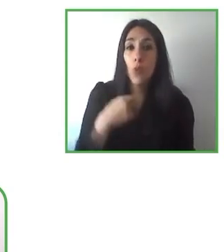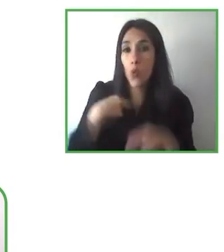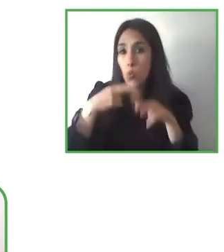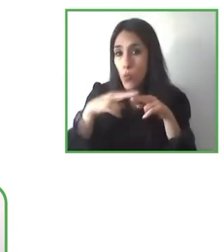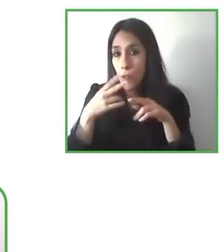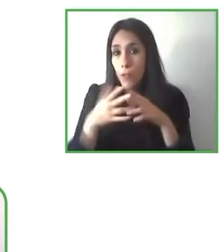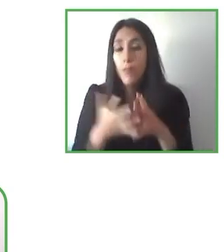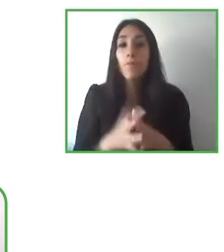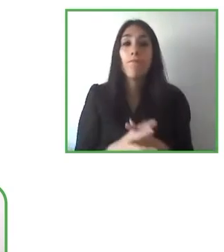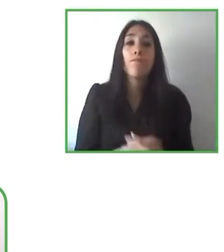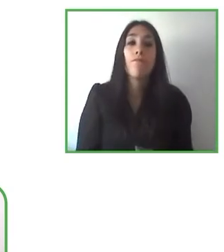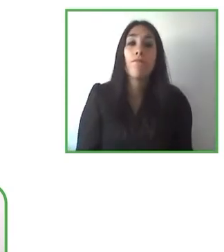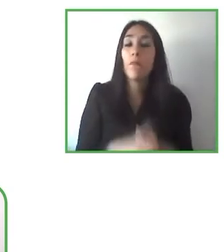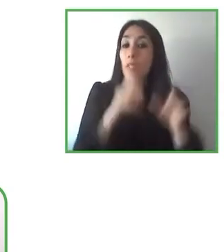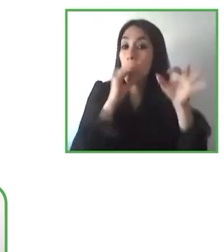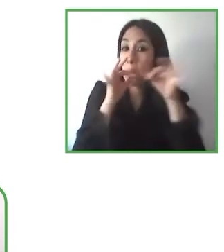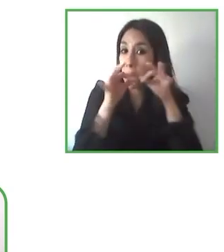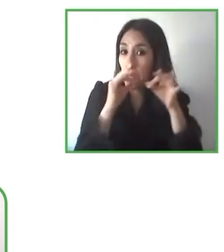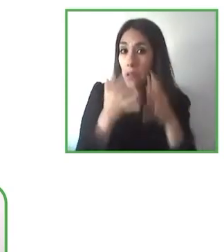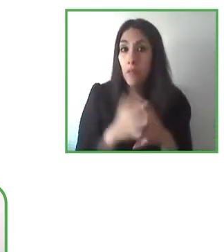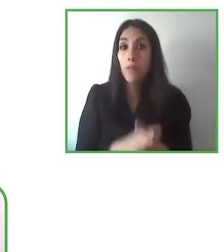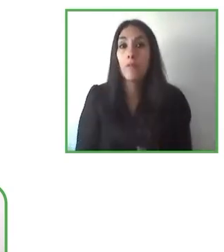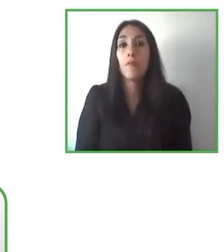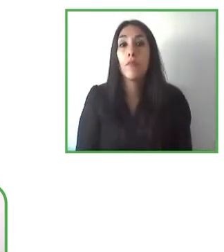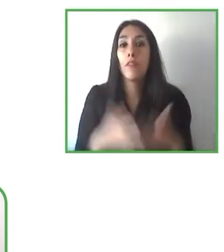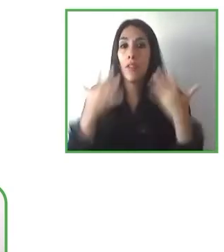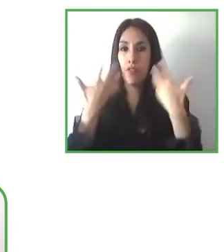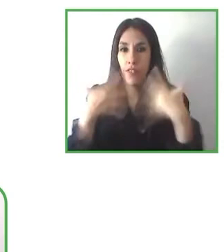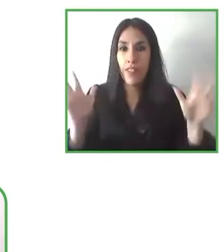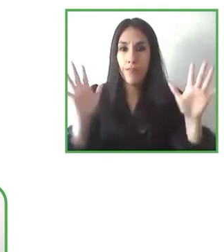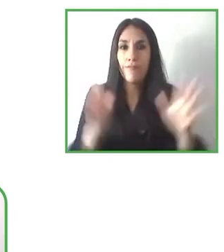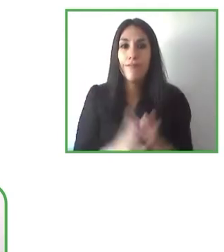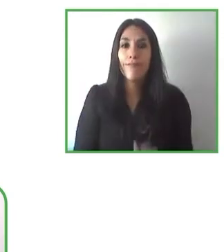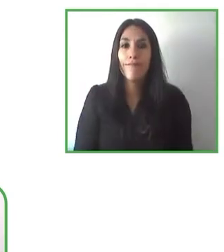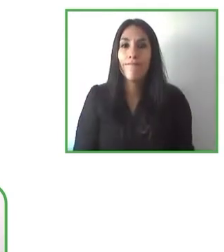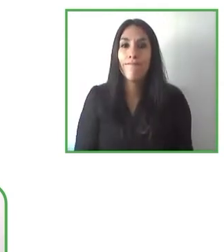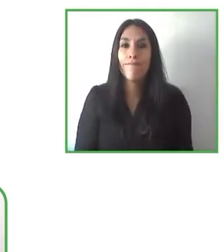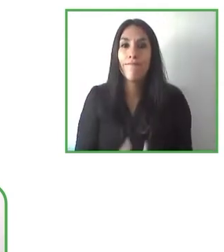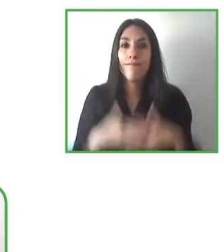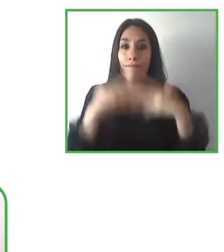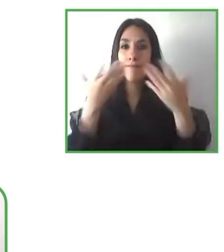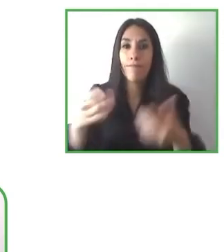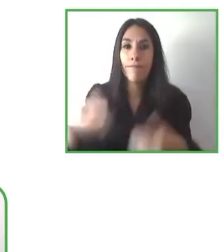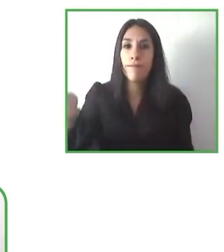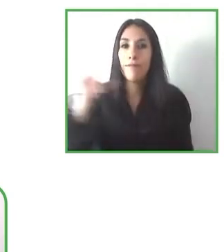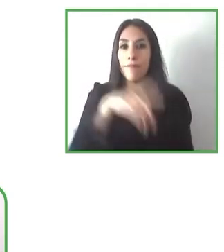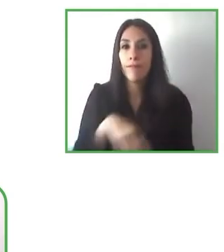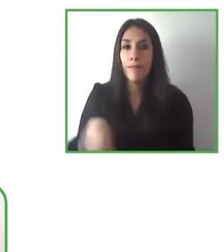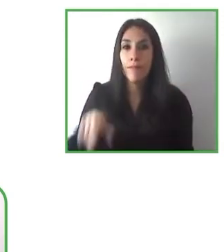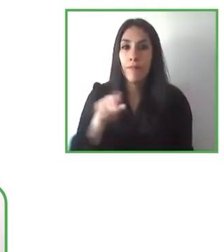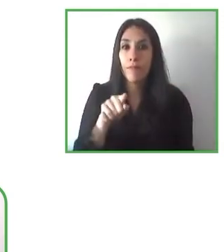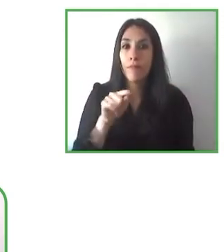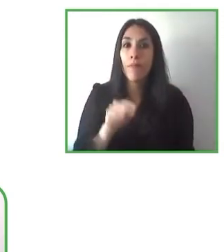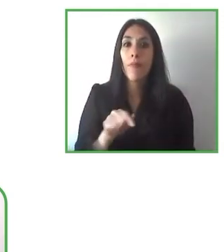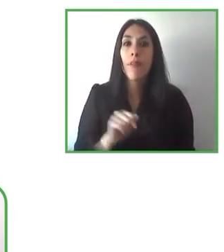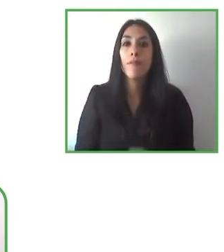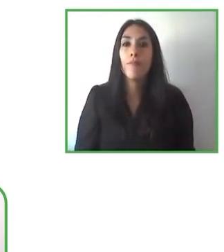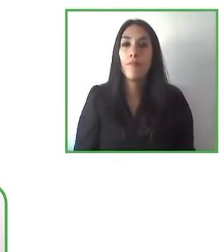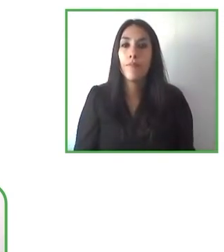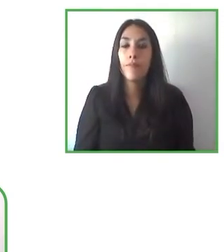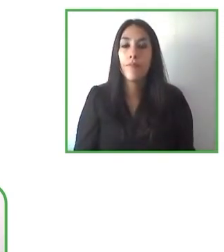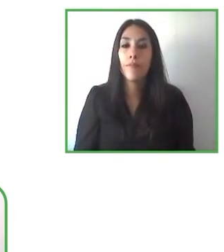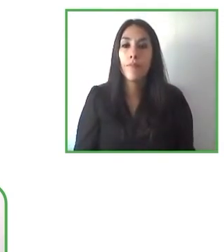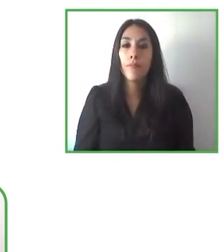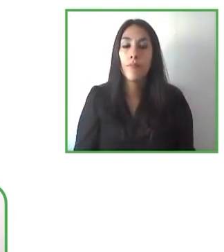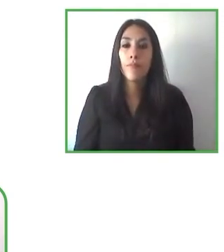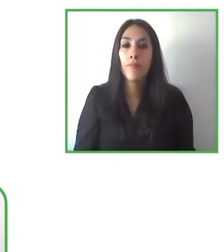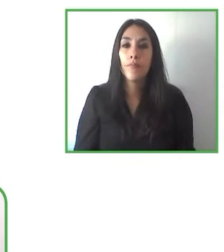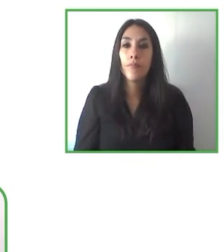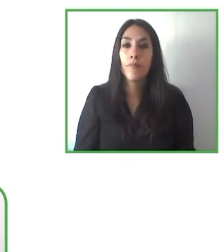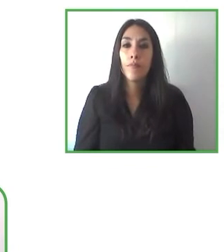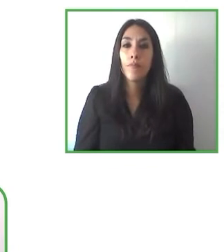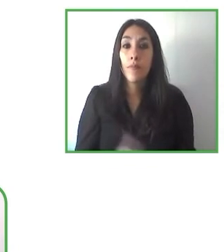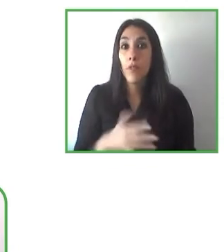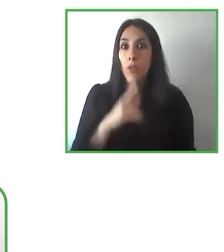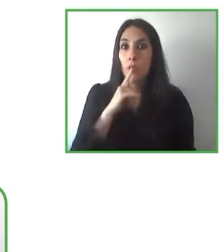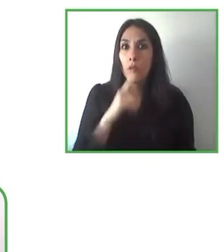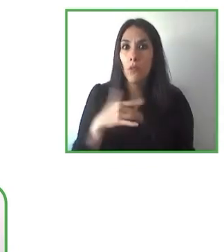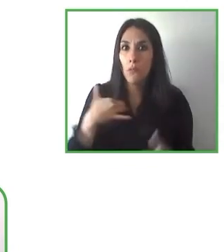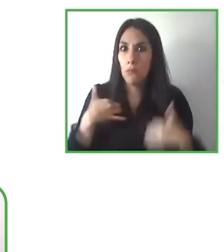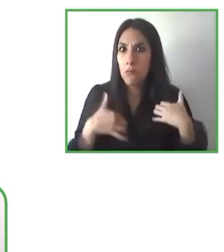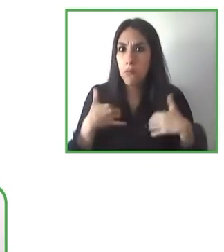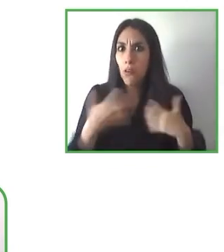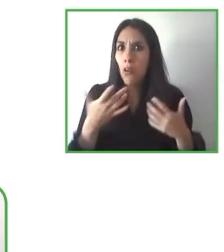what we usually say “nothing for us without us” with which means that for the